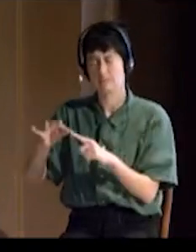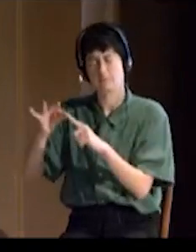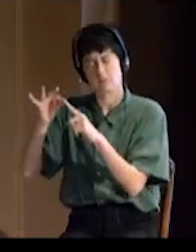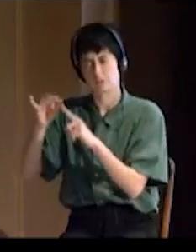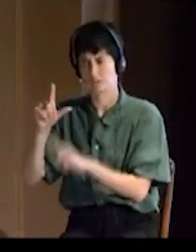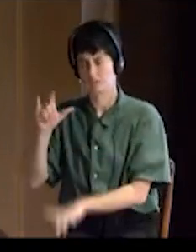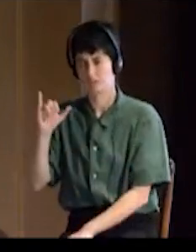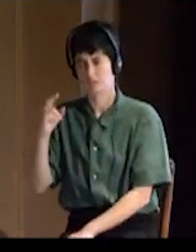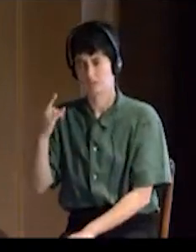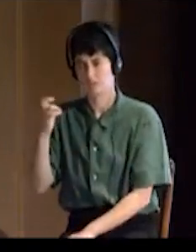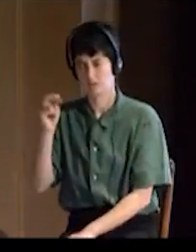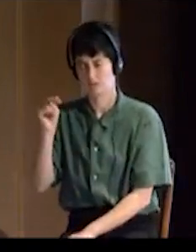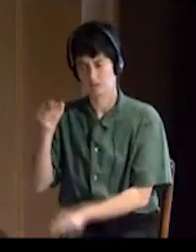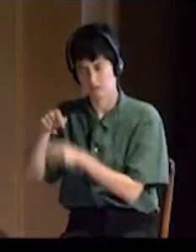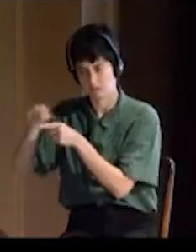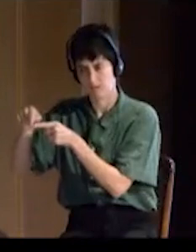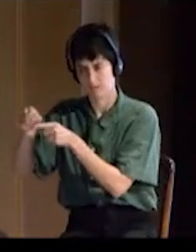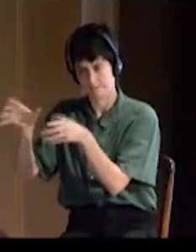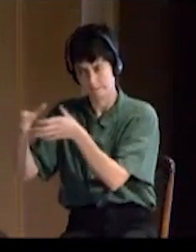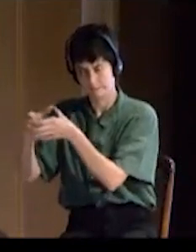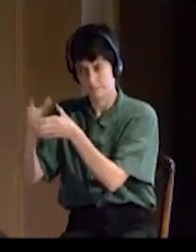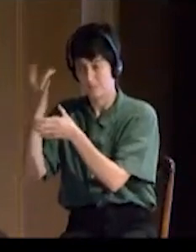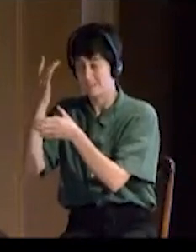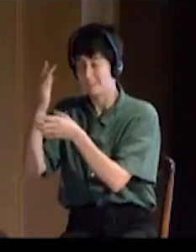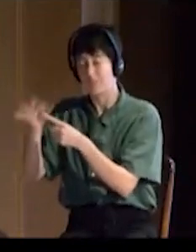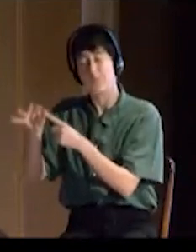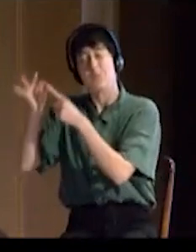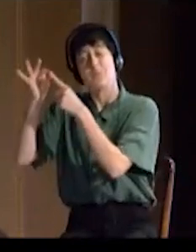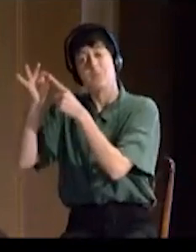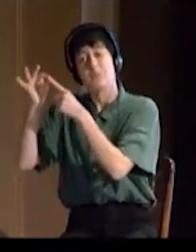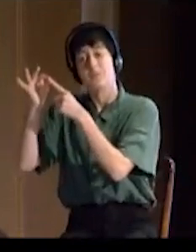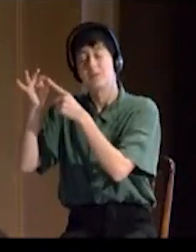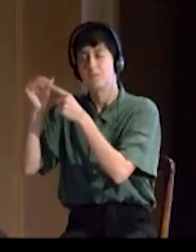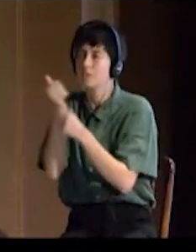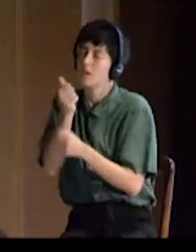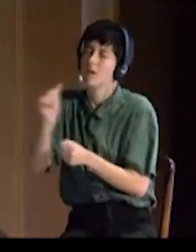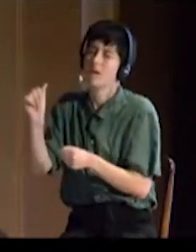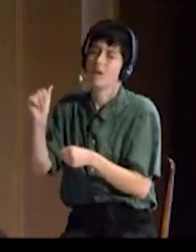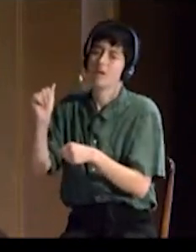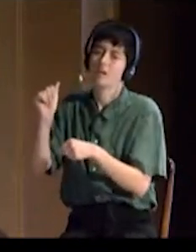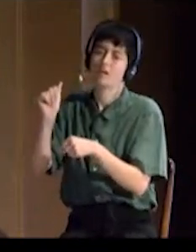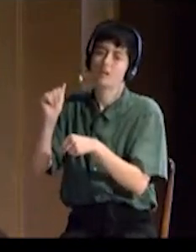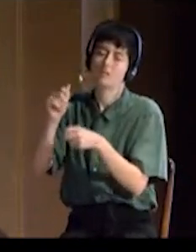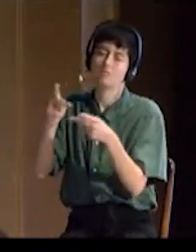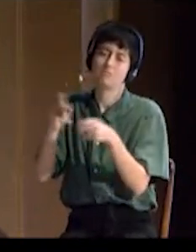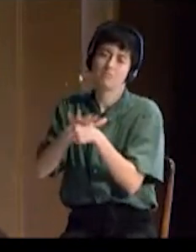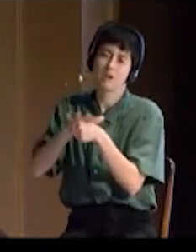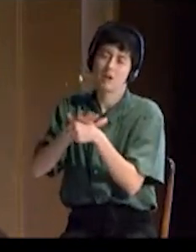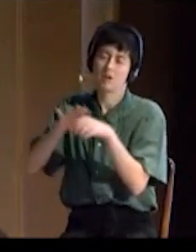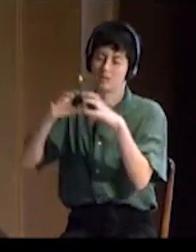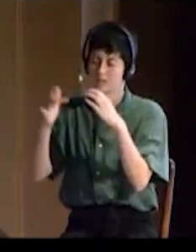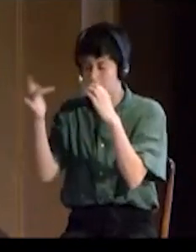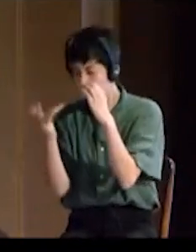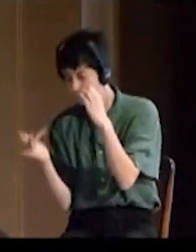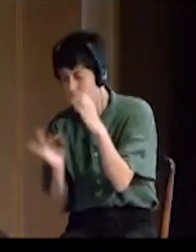there's always lots of new species, dozens of new species, and you see papers that come out with 100 new species,